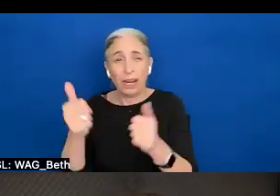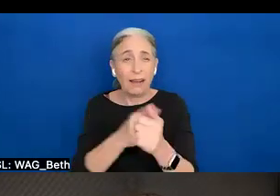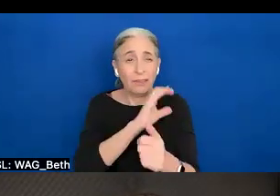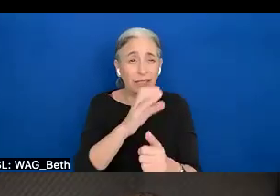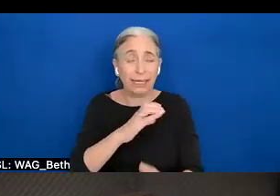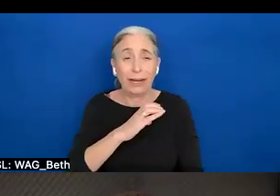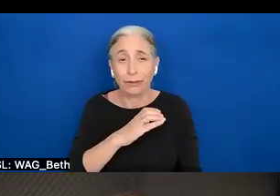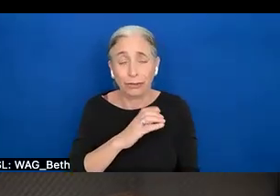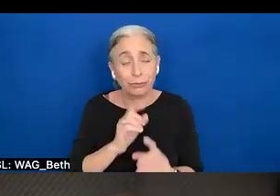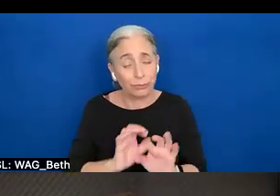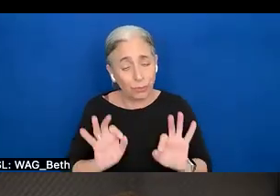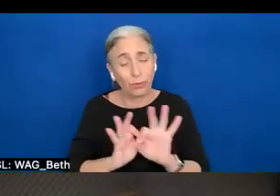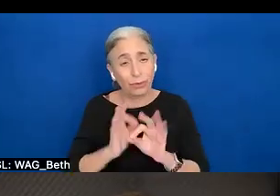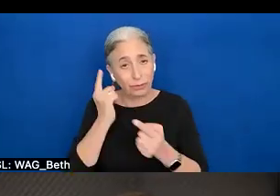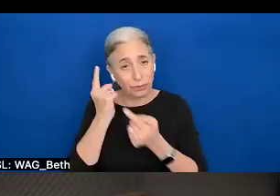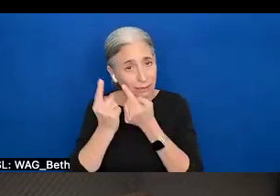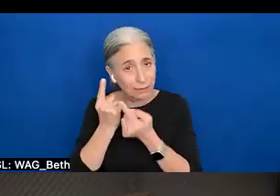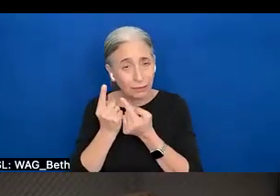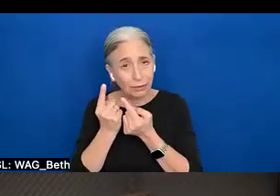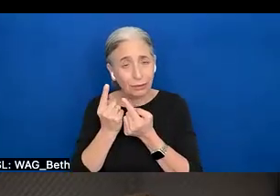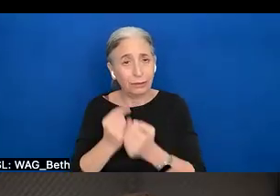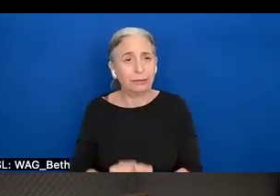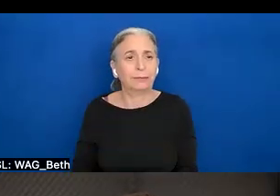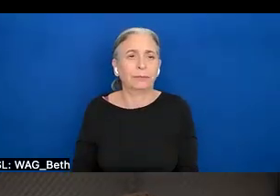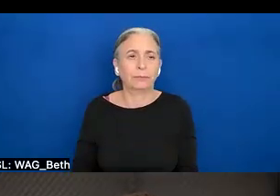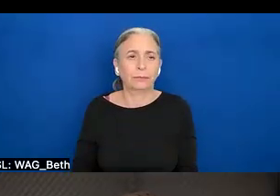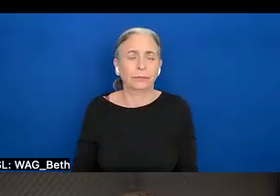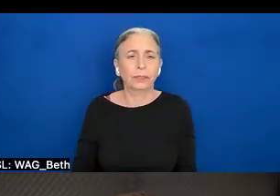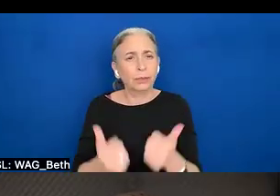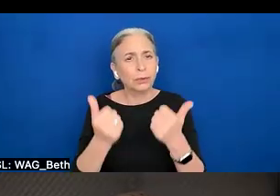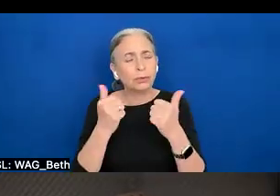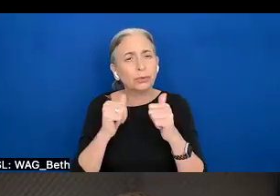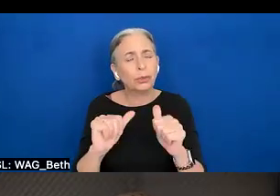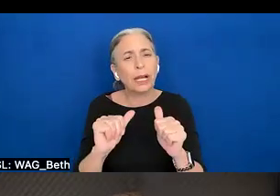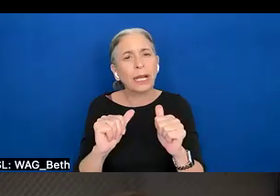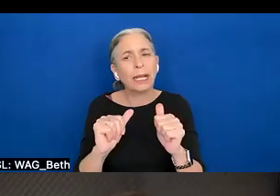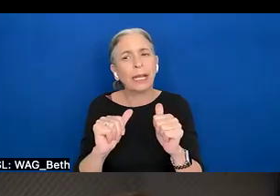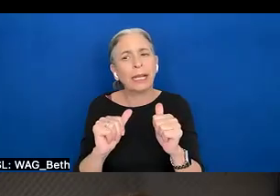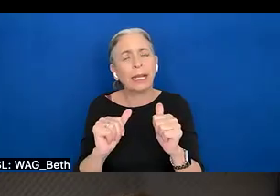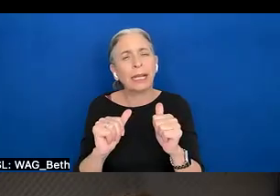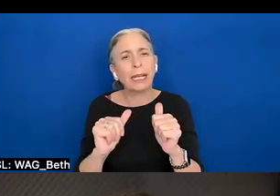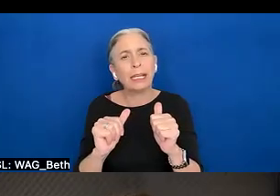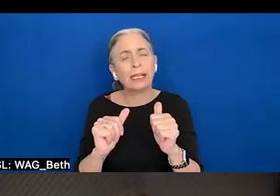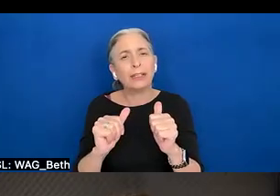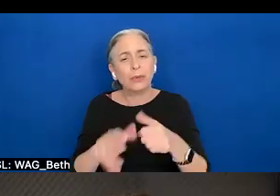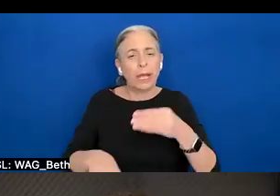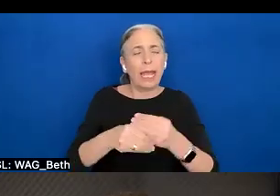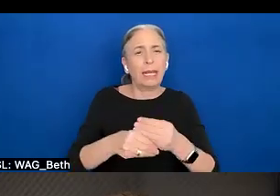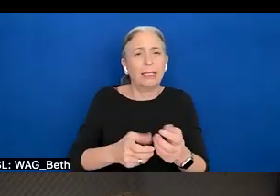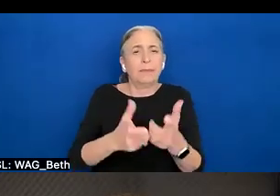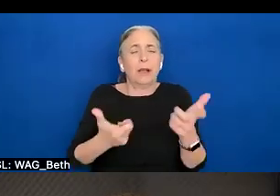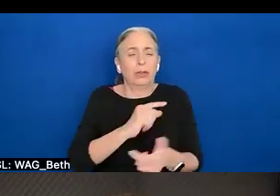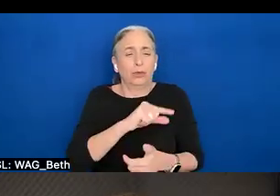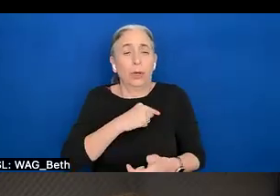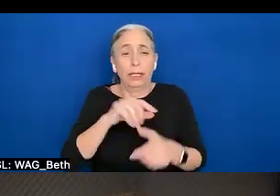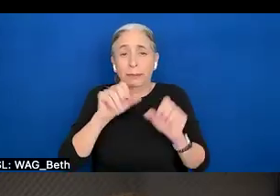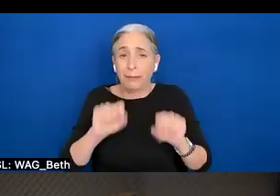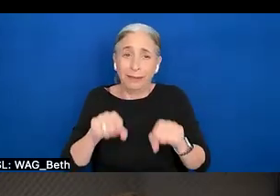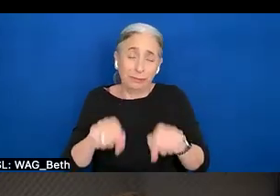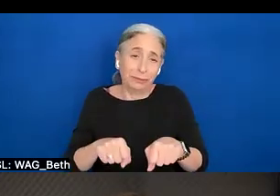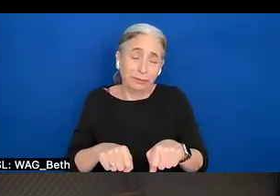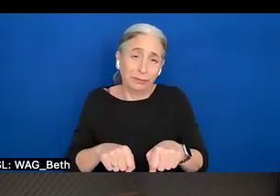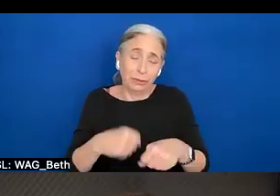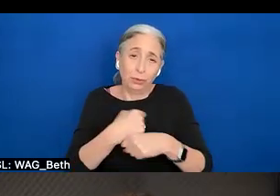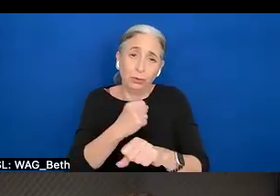In that way, you have to try to put as much quality as